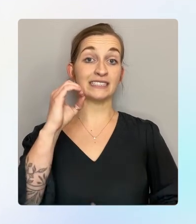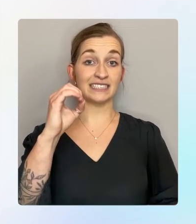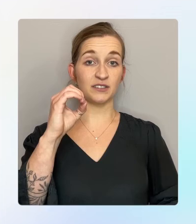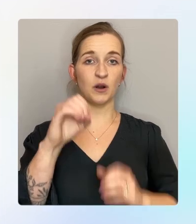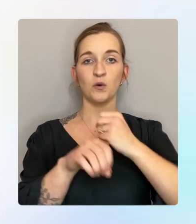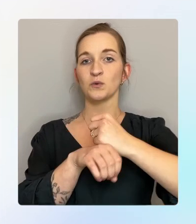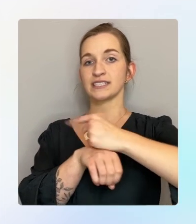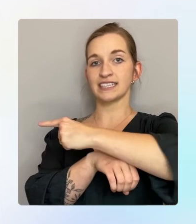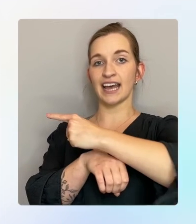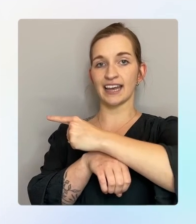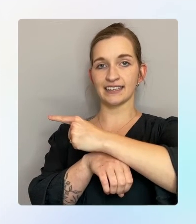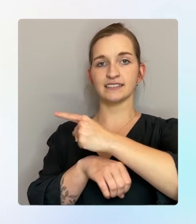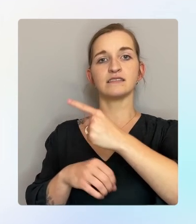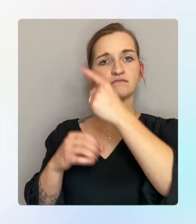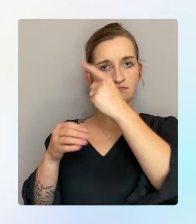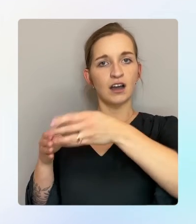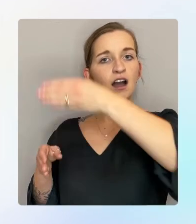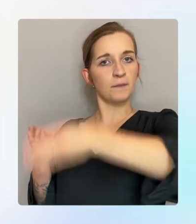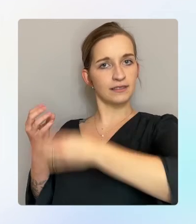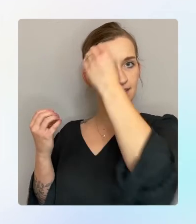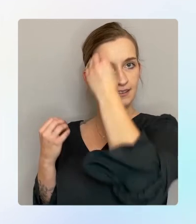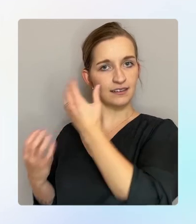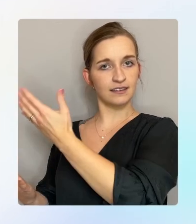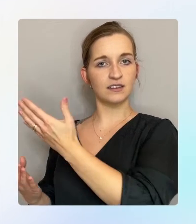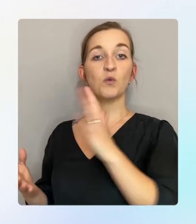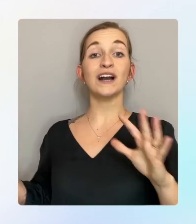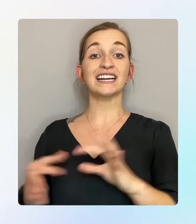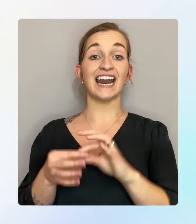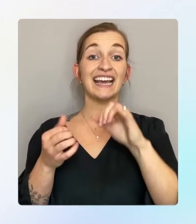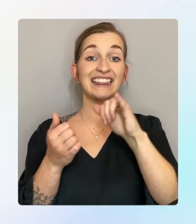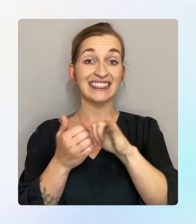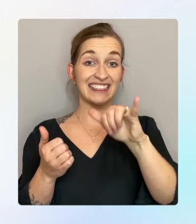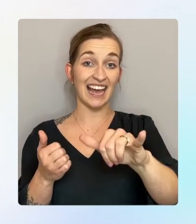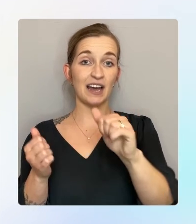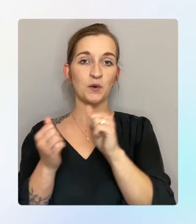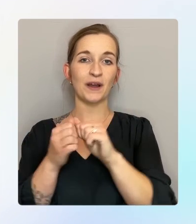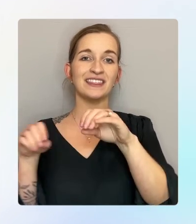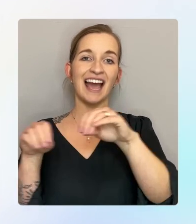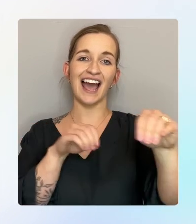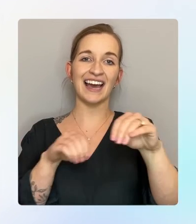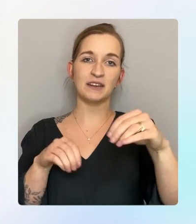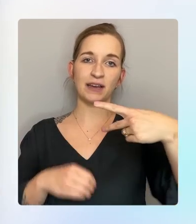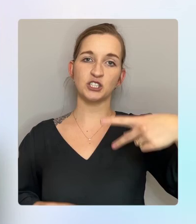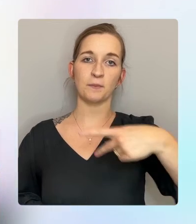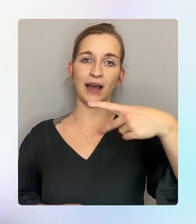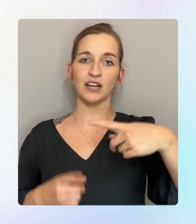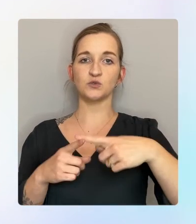it sends a pulse "Completed." We can connect it to the animation patches to trigger the explosion.